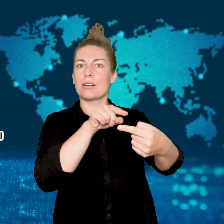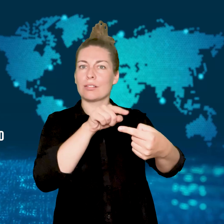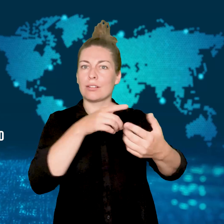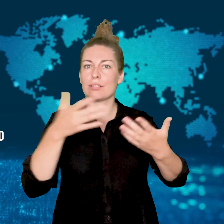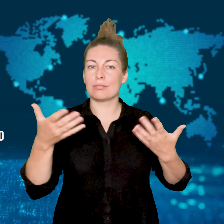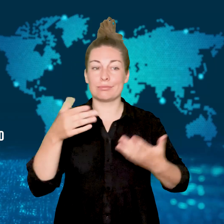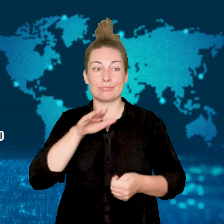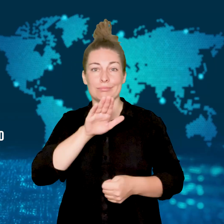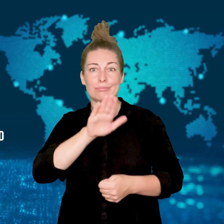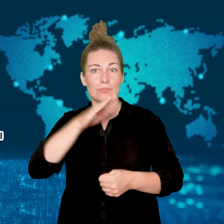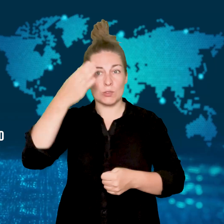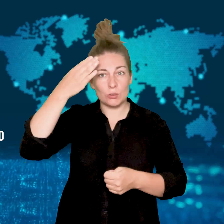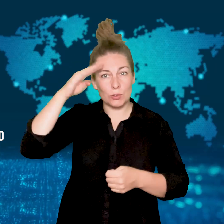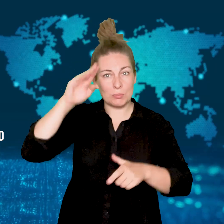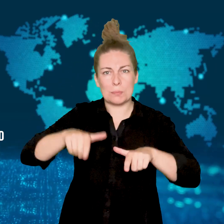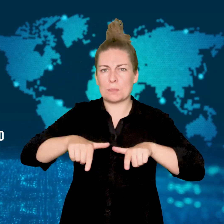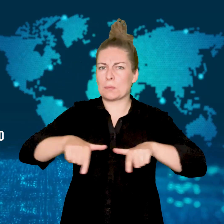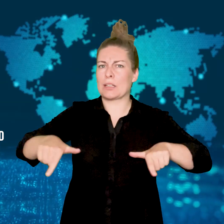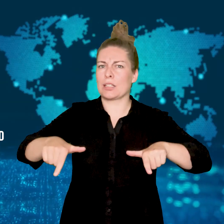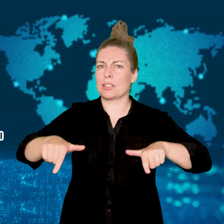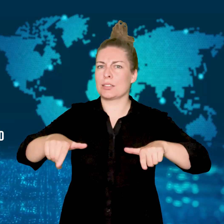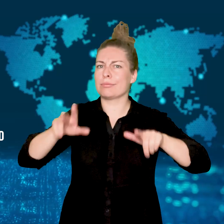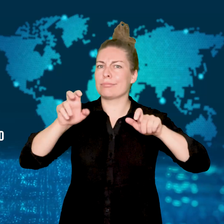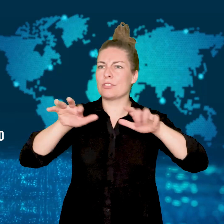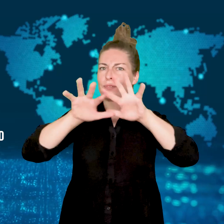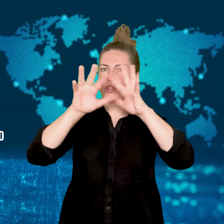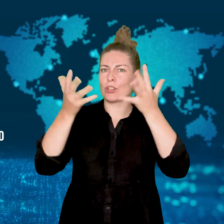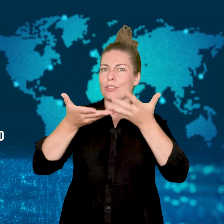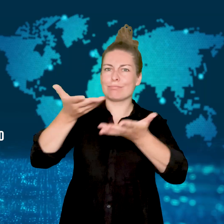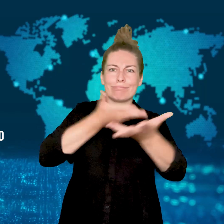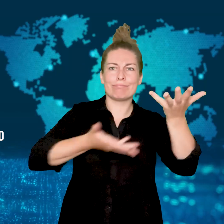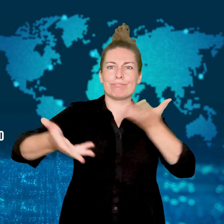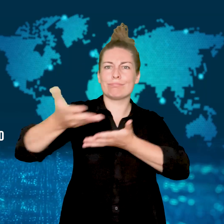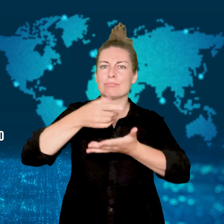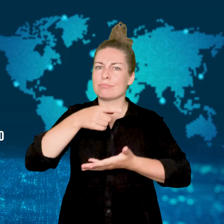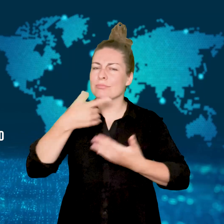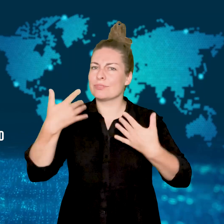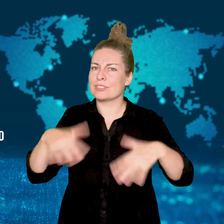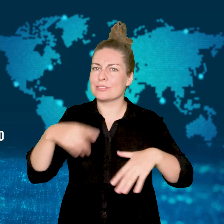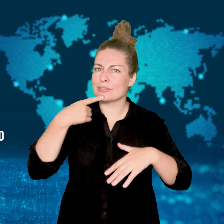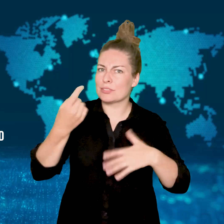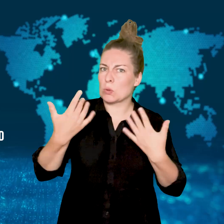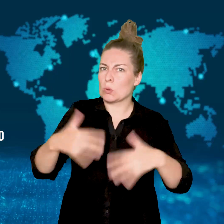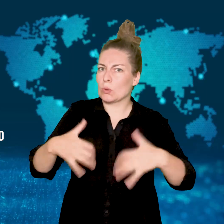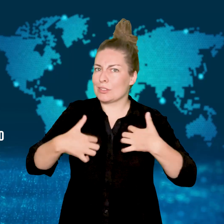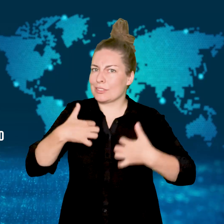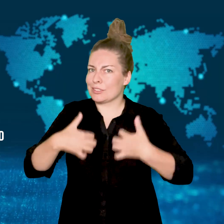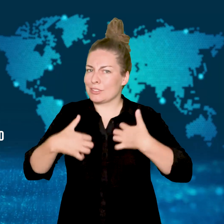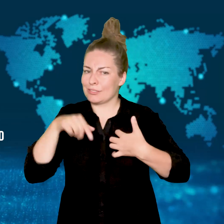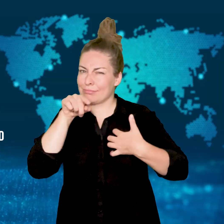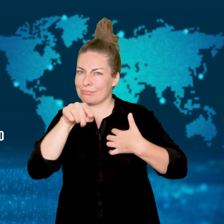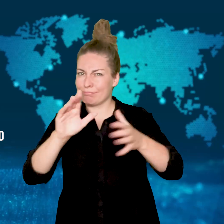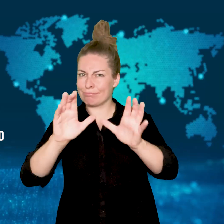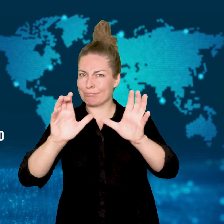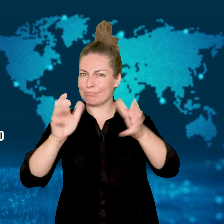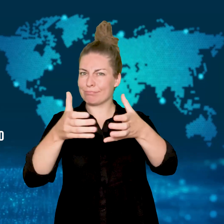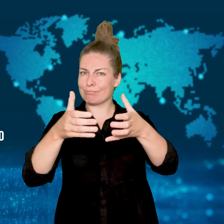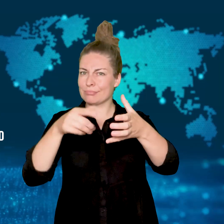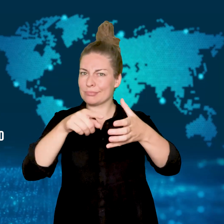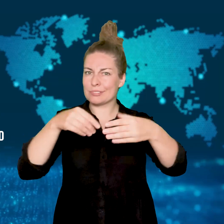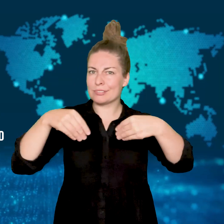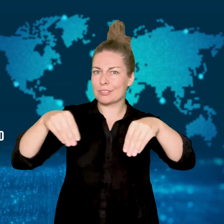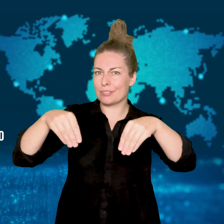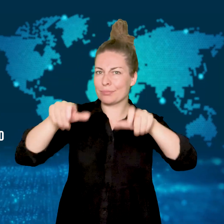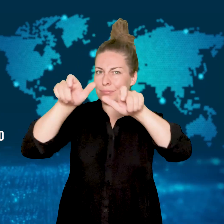Cuba's foreign ministry voiced concerns about the ring,